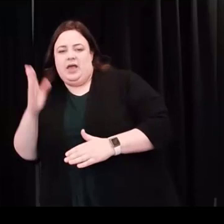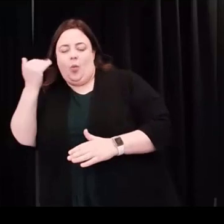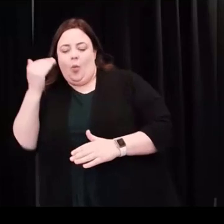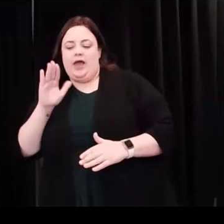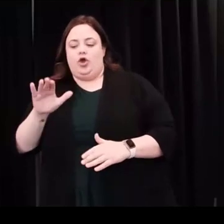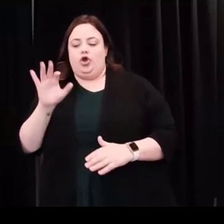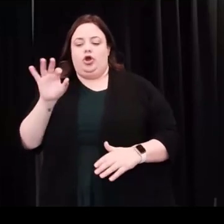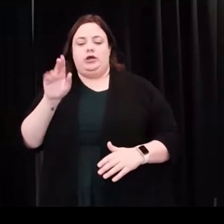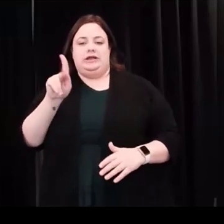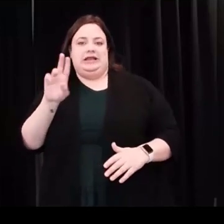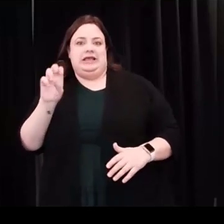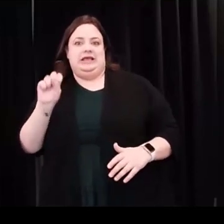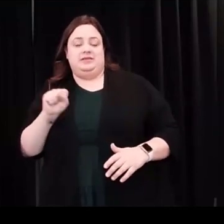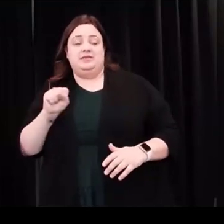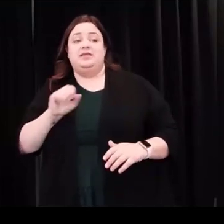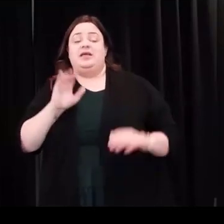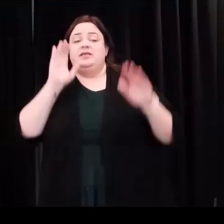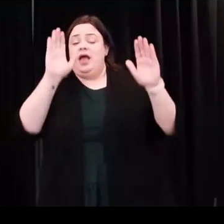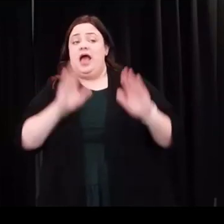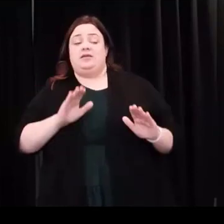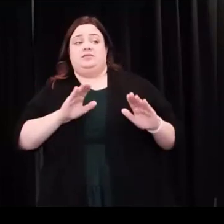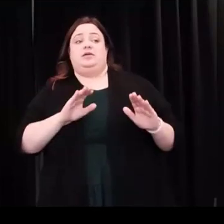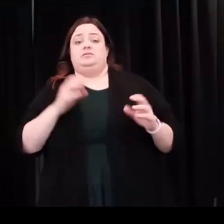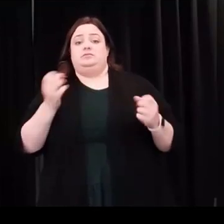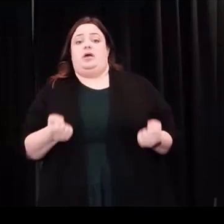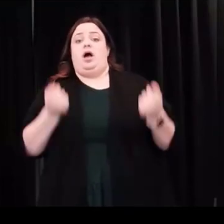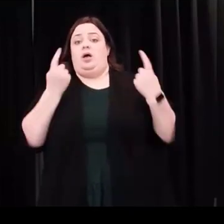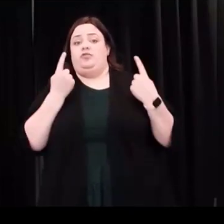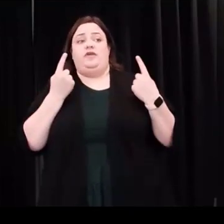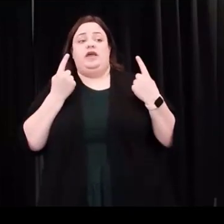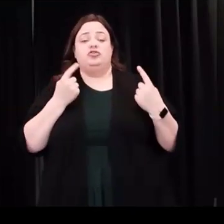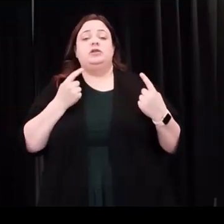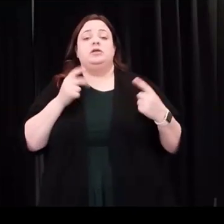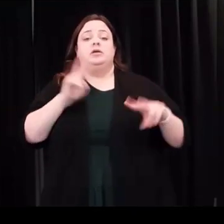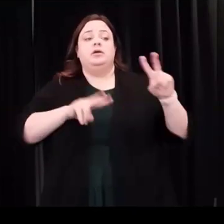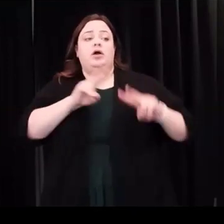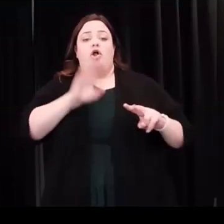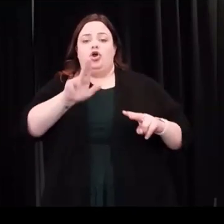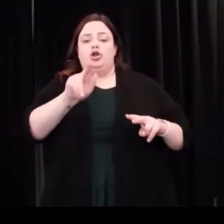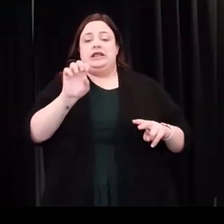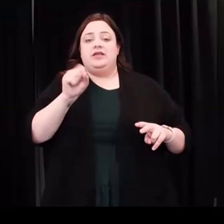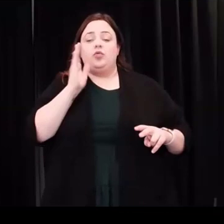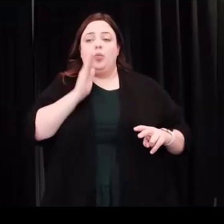That's an excellent, excellent observation. Her needs are going to change day to day,. So all